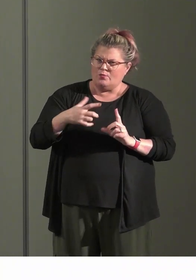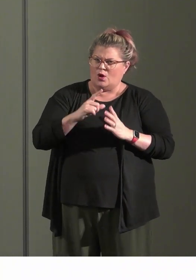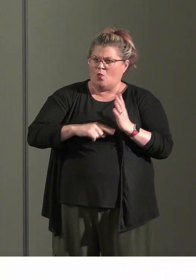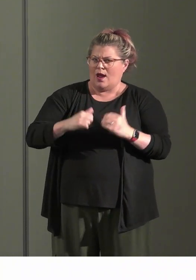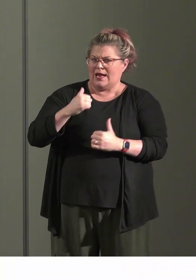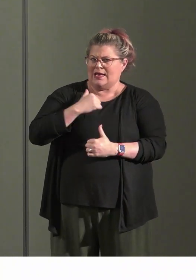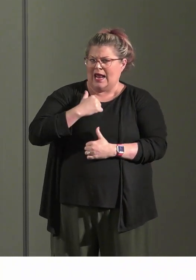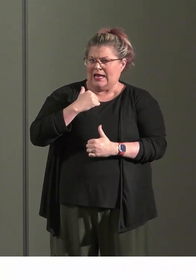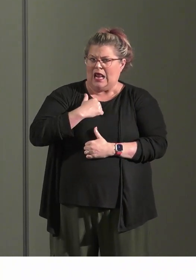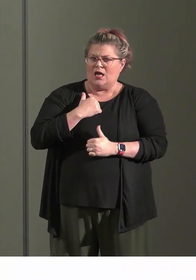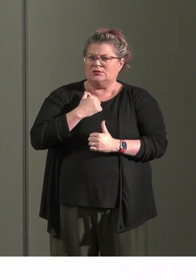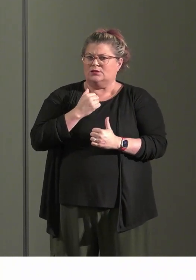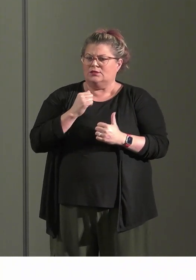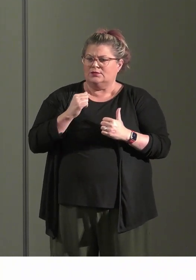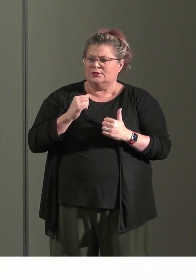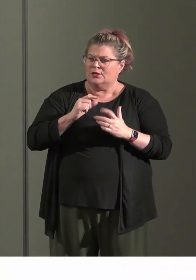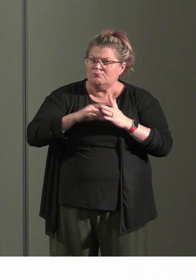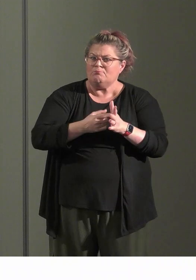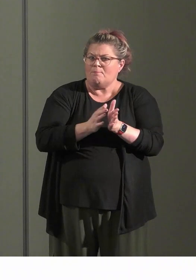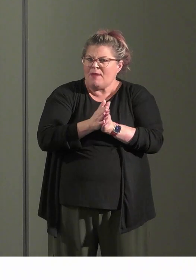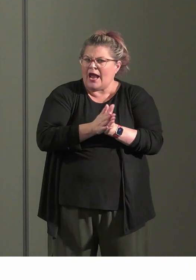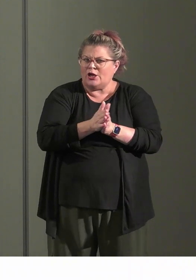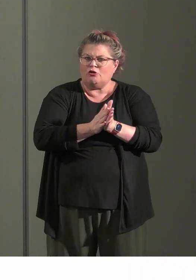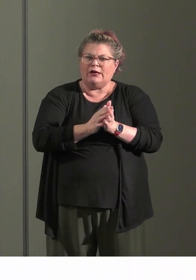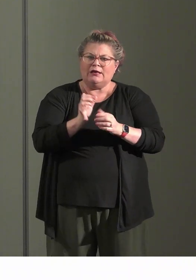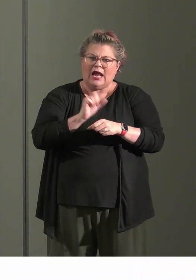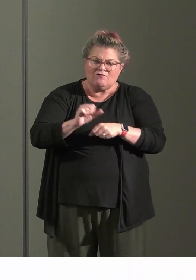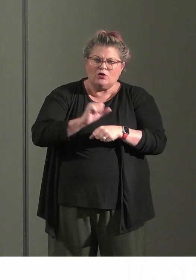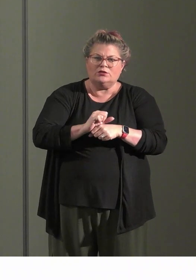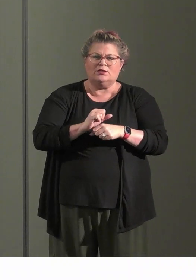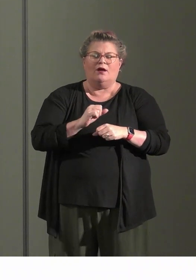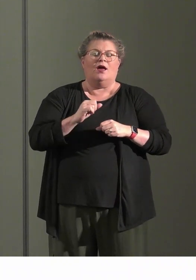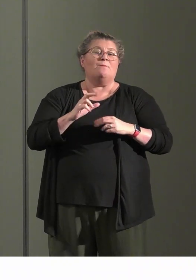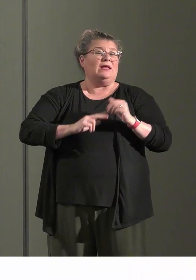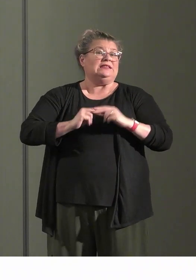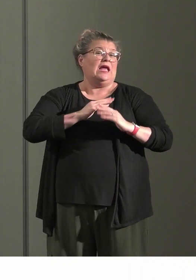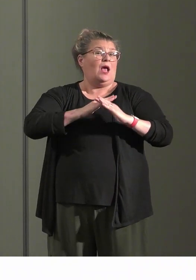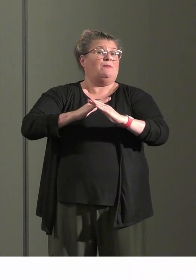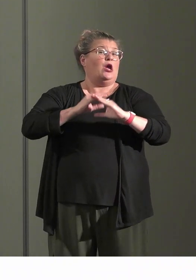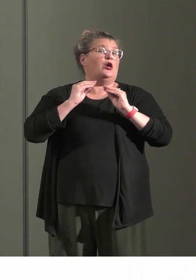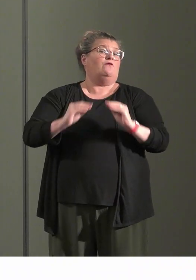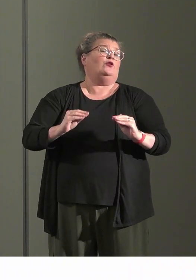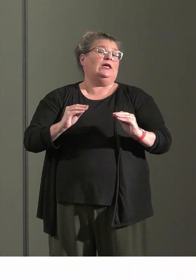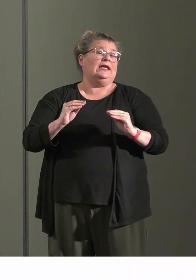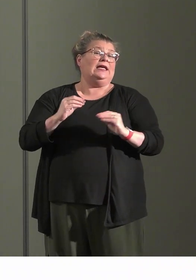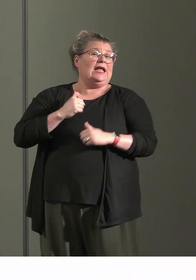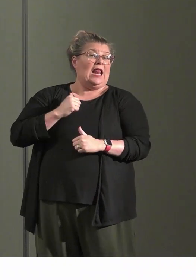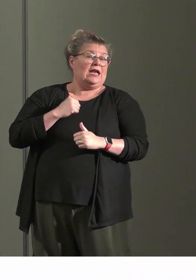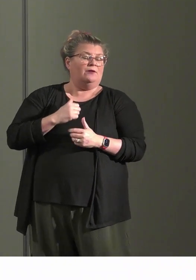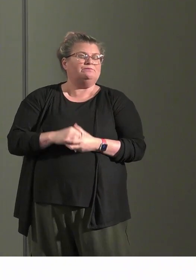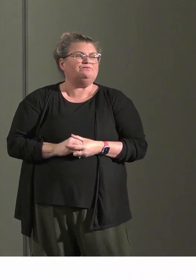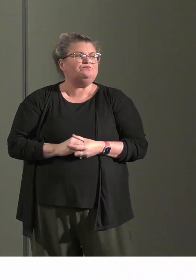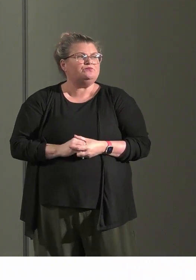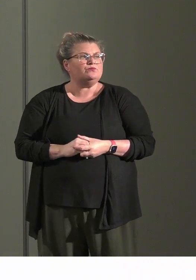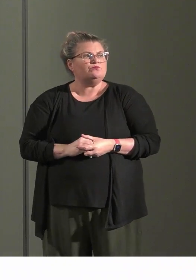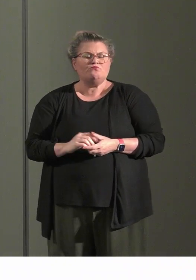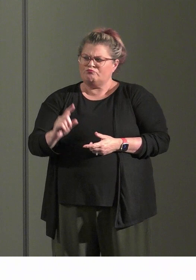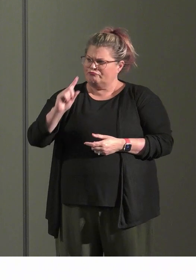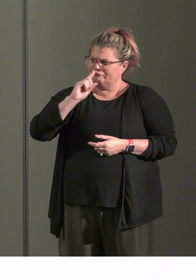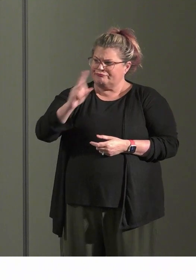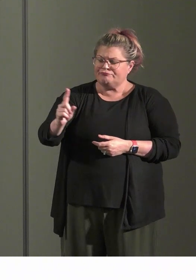you buildup on building ate barrier free Canada. >> PHILIP: We follow the saying you regulate